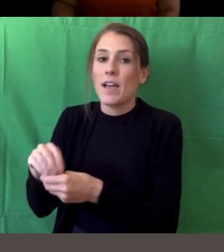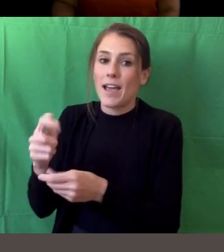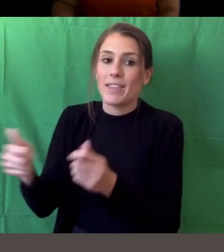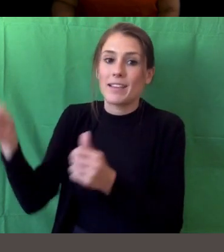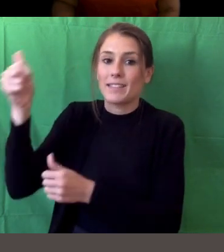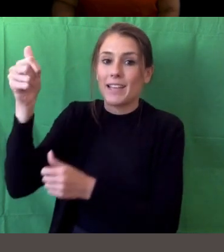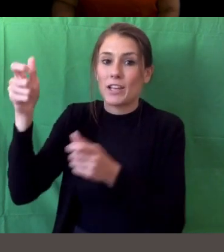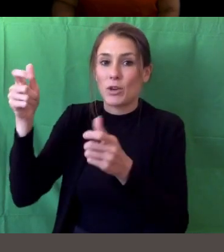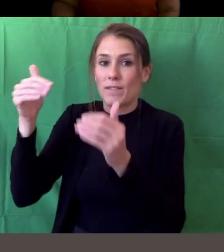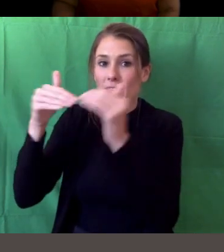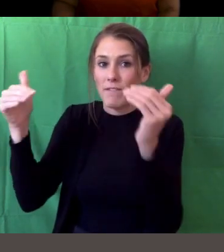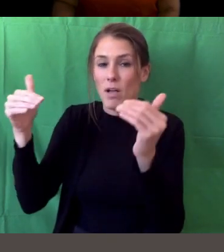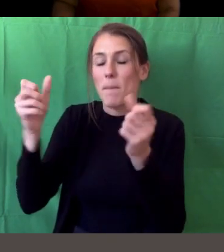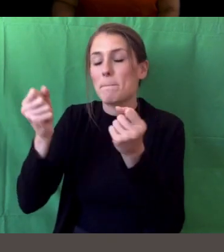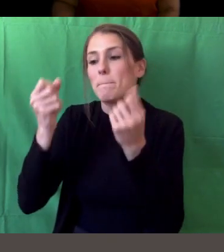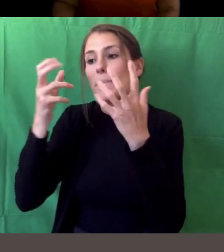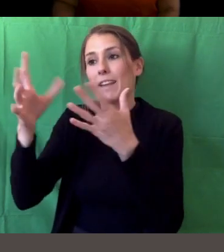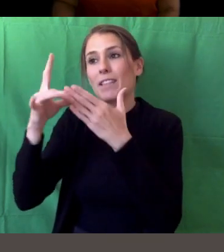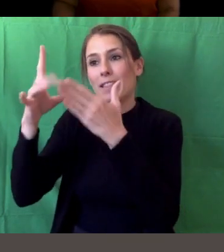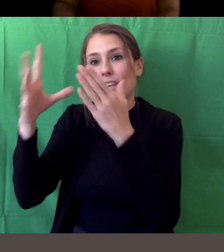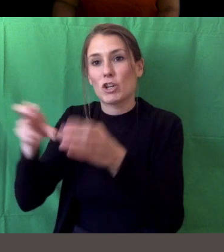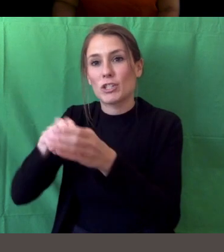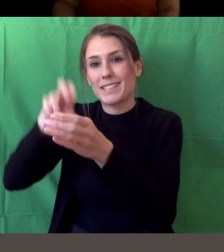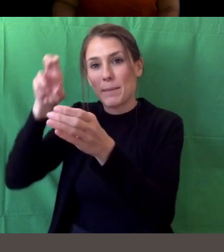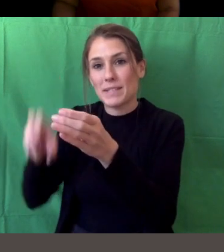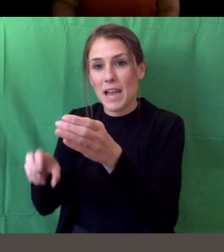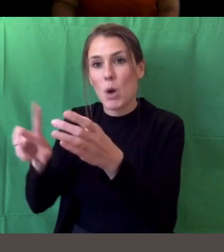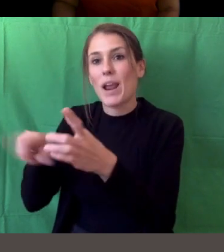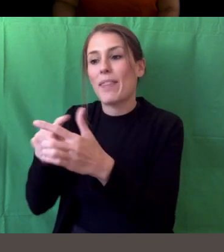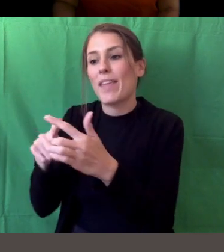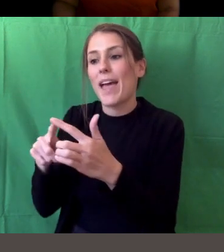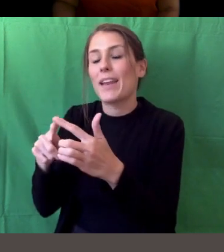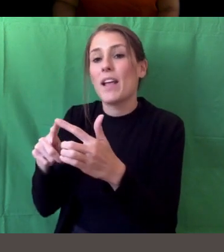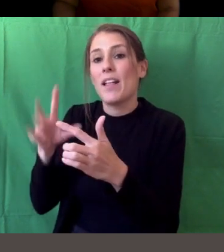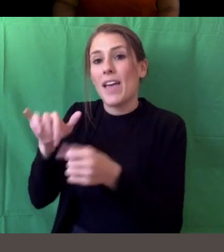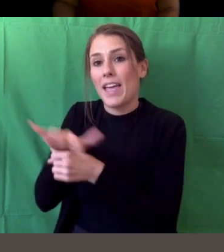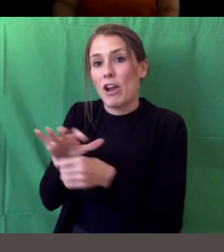And in fact, many, many chapter leaders stepped down and many of those chapters closed.